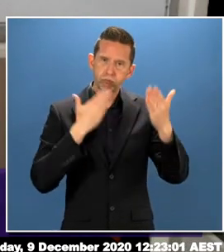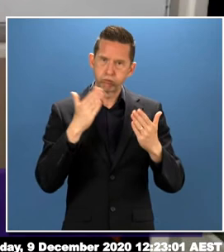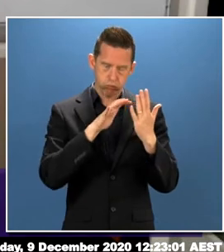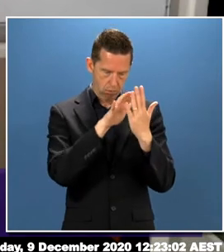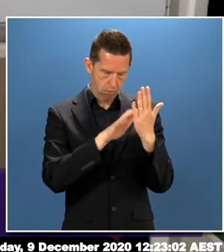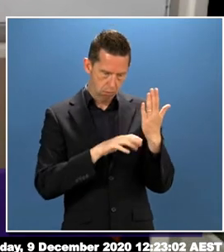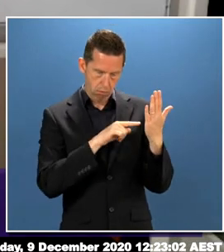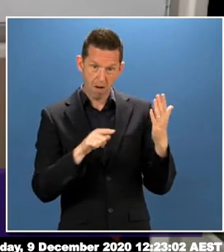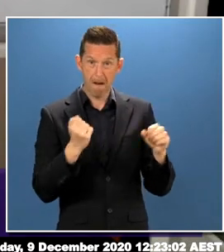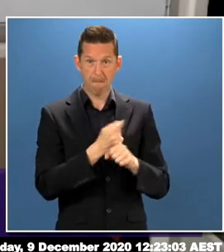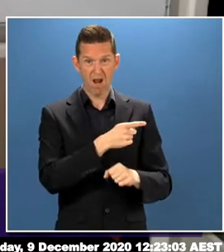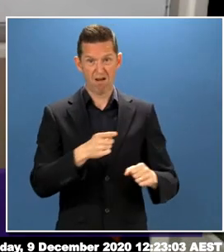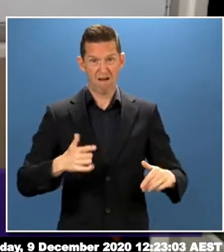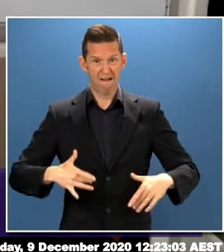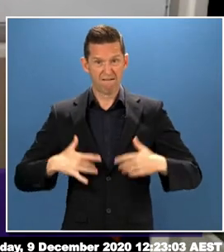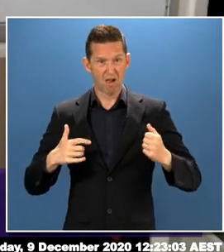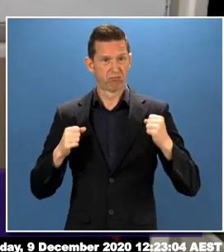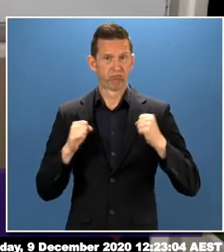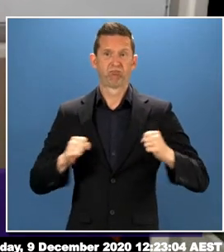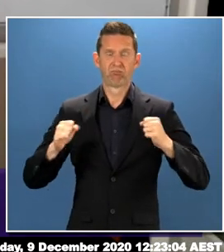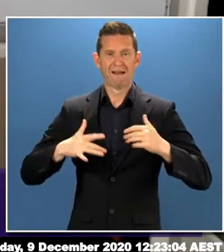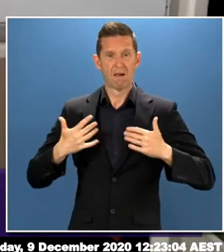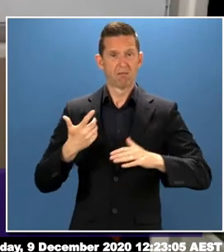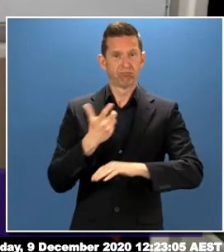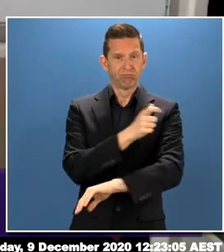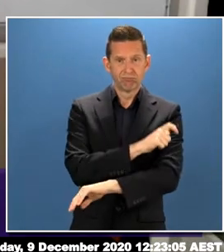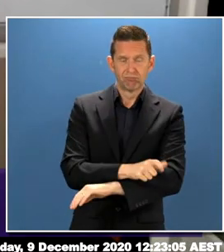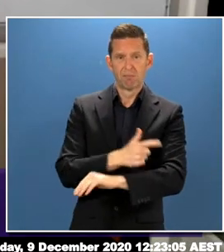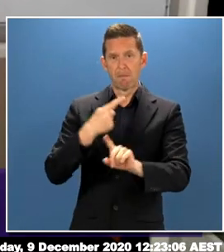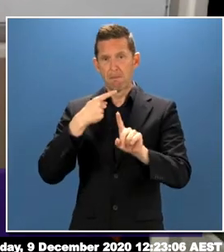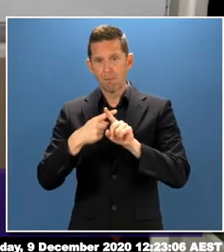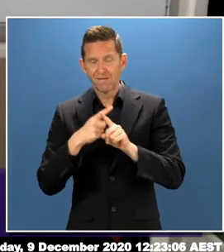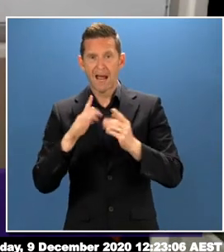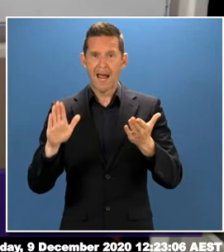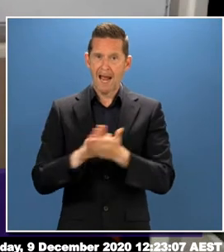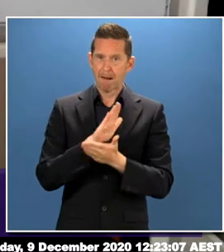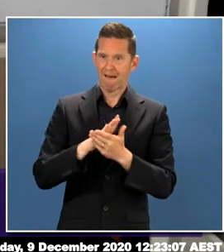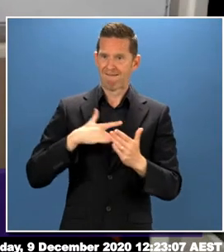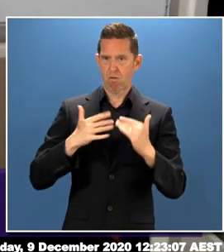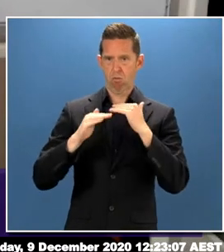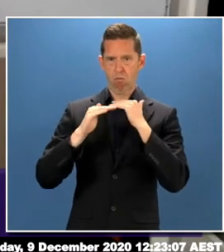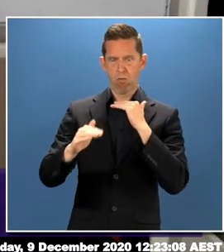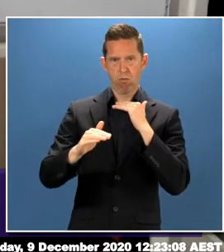It makes people feel very positive and happy, and content and stable, mentally and resilient.